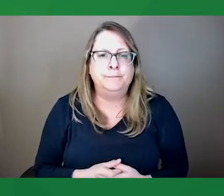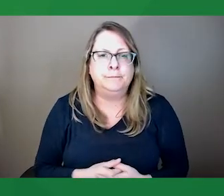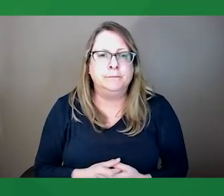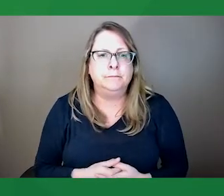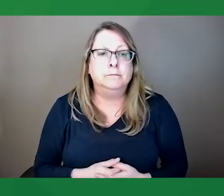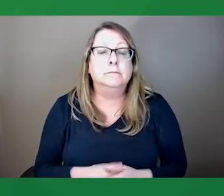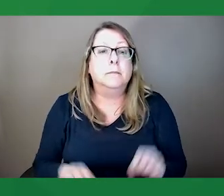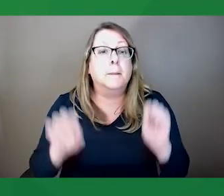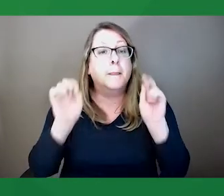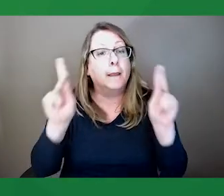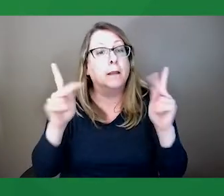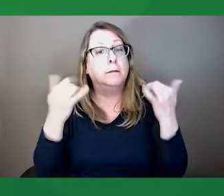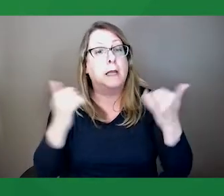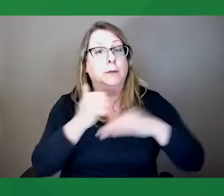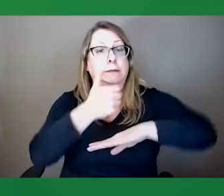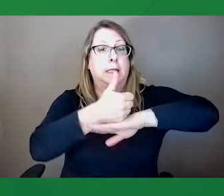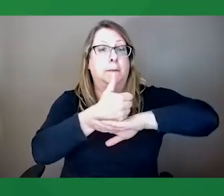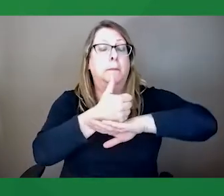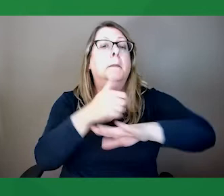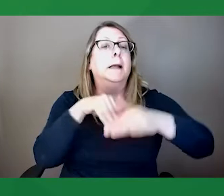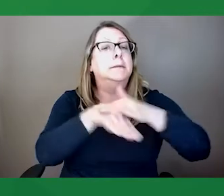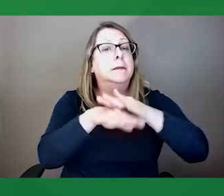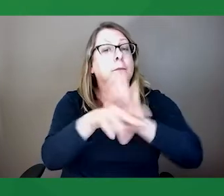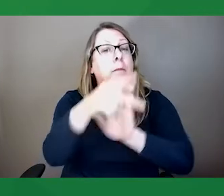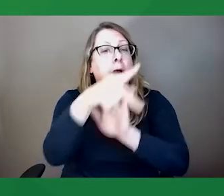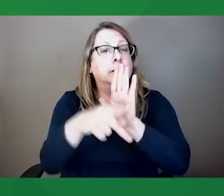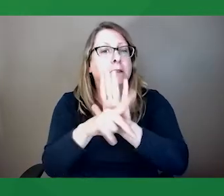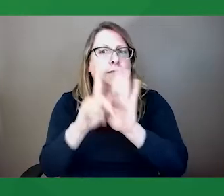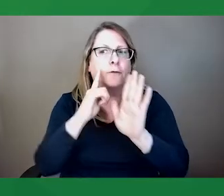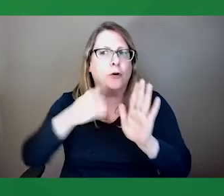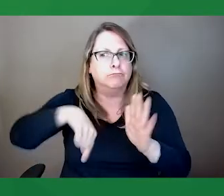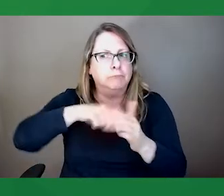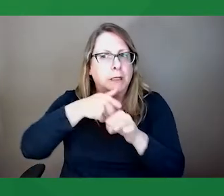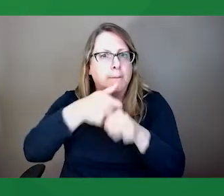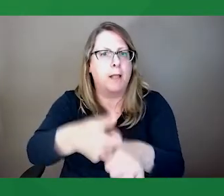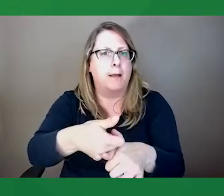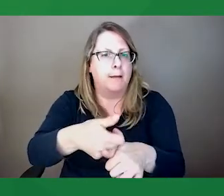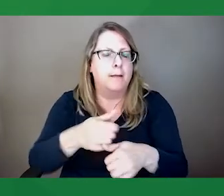Okay. Establish accessibility policies to comply with. Now, this really means,